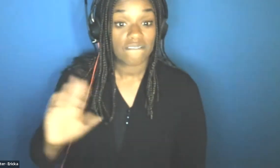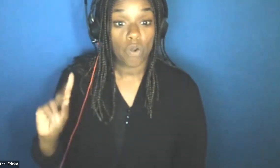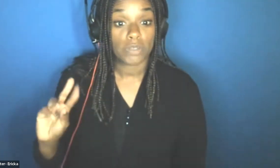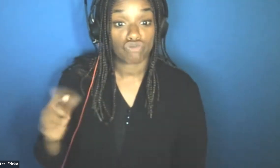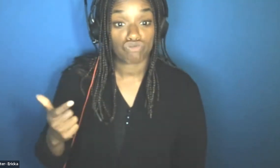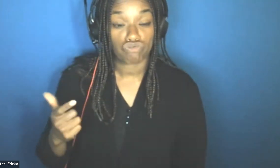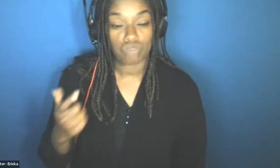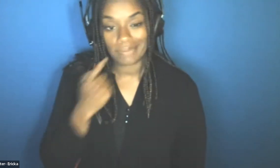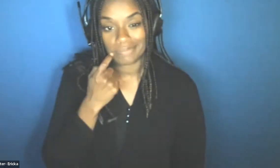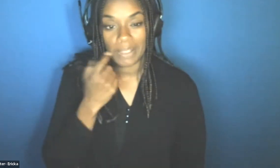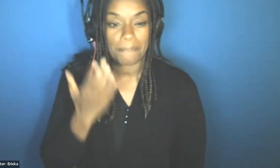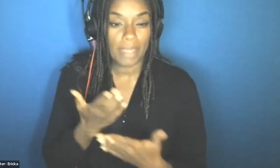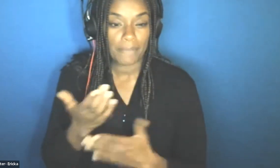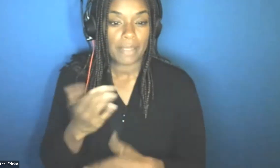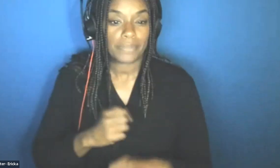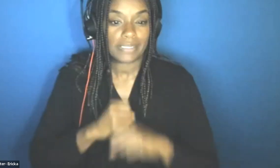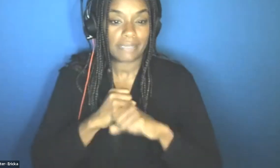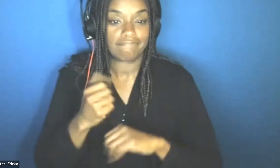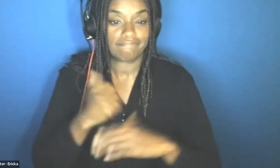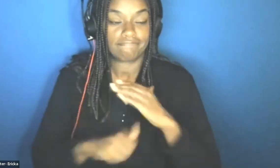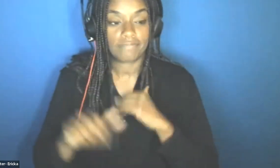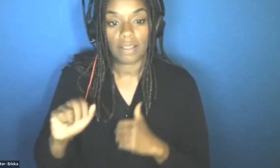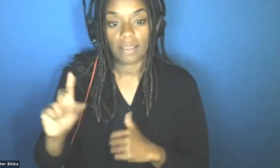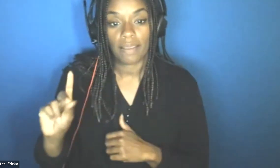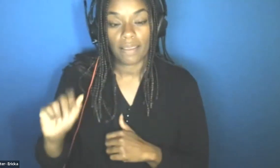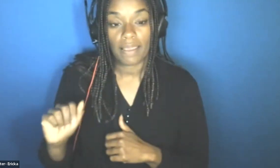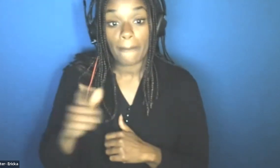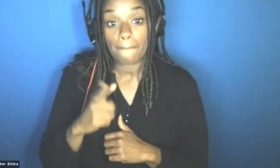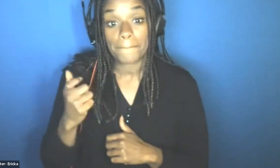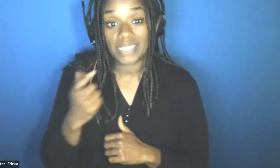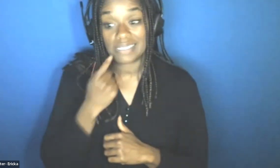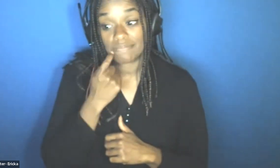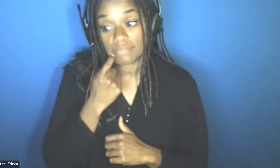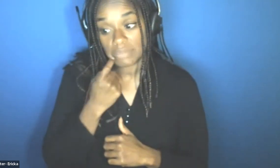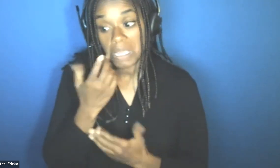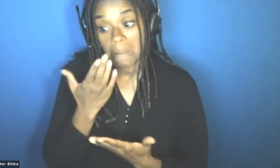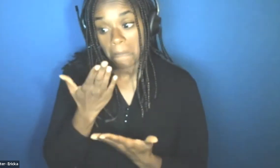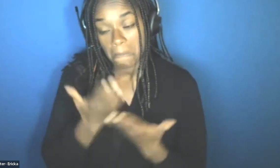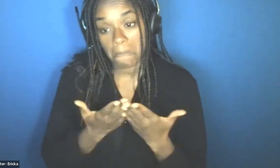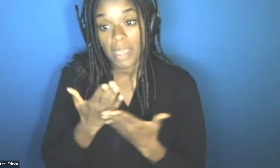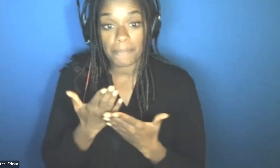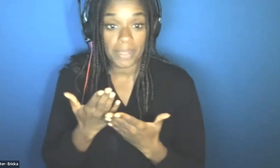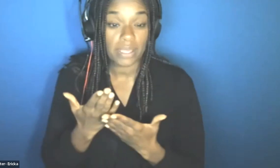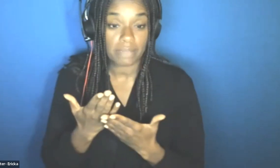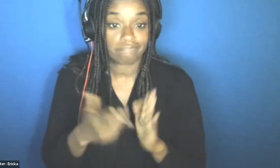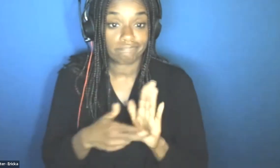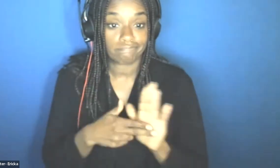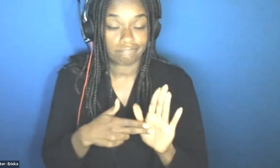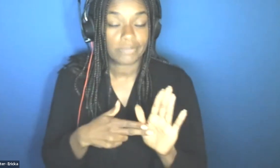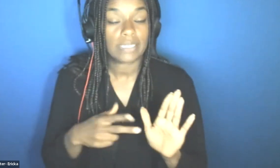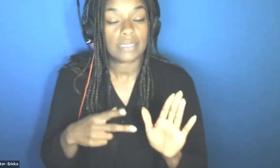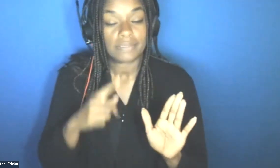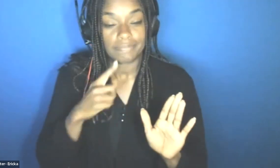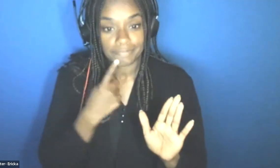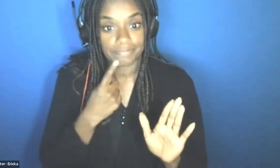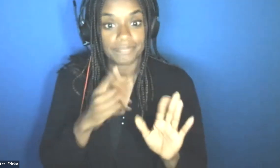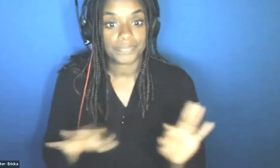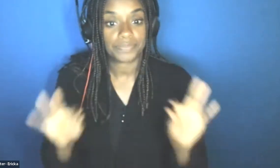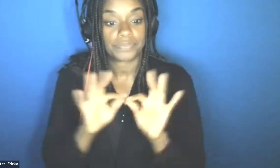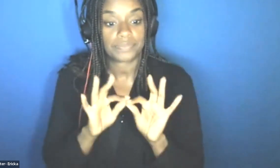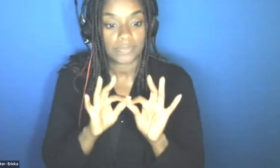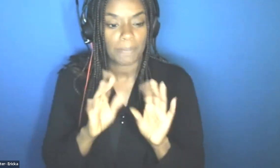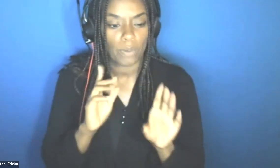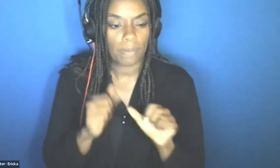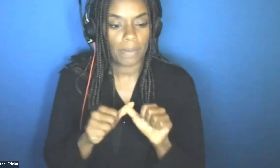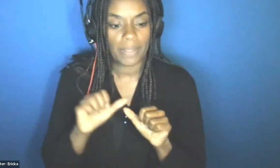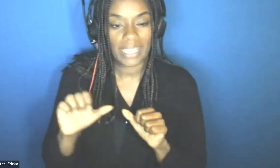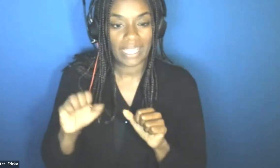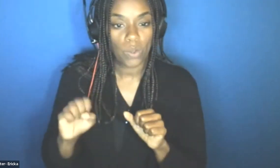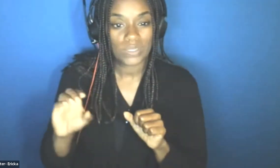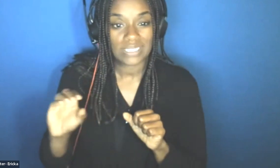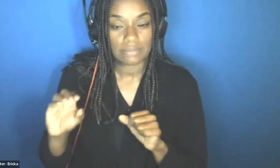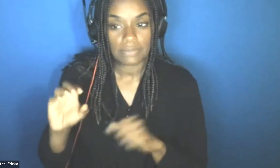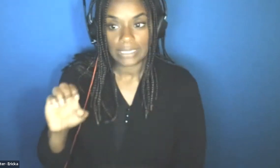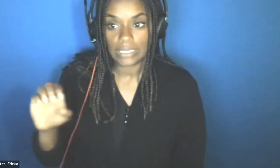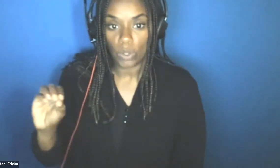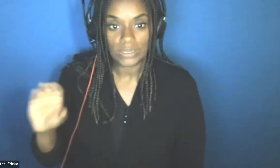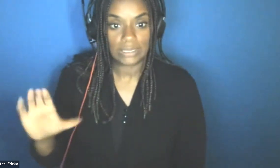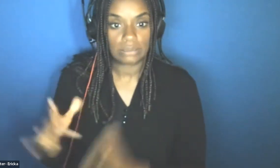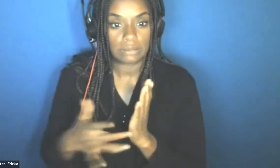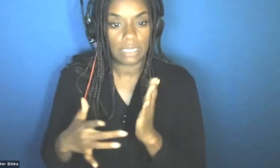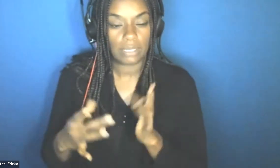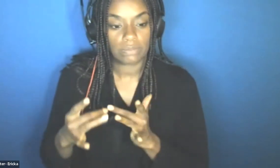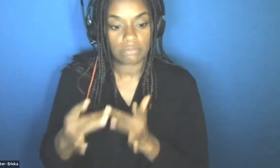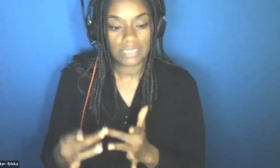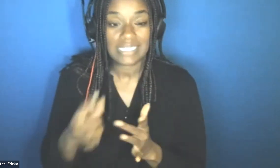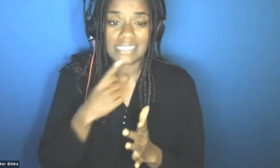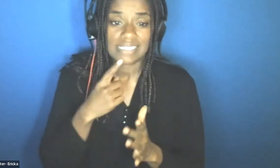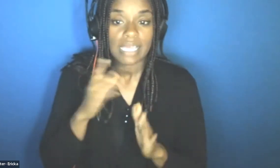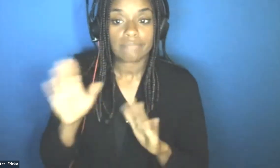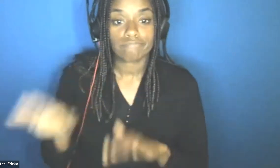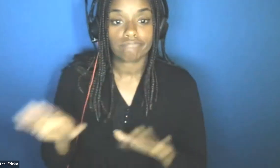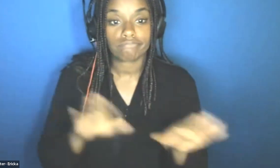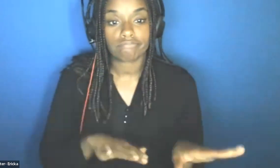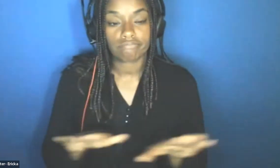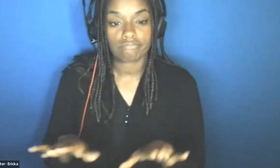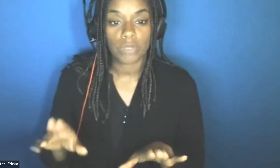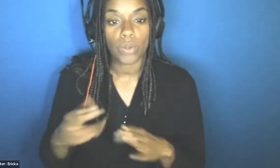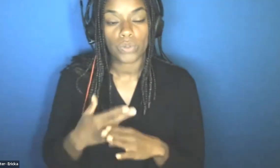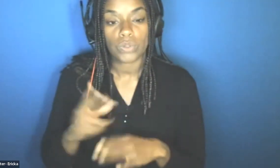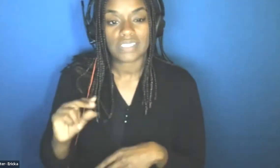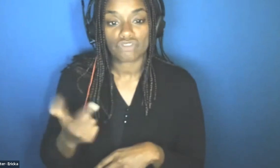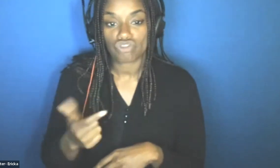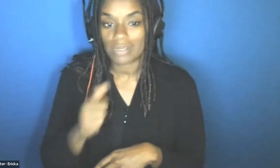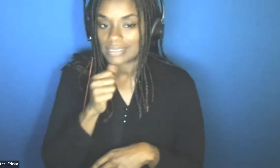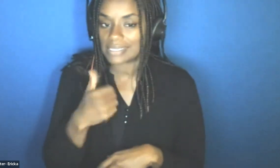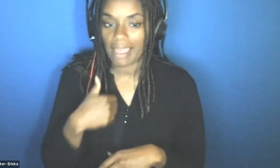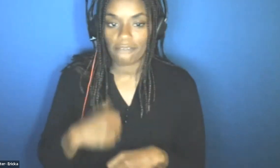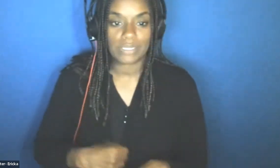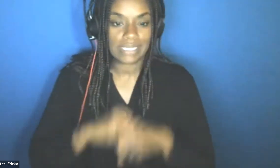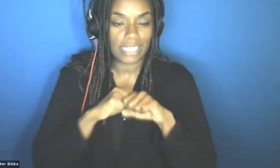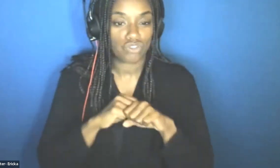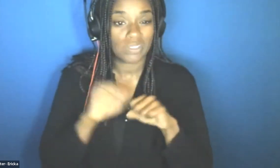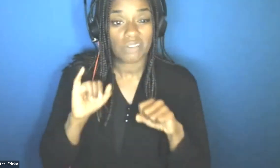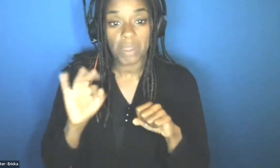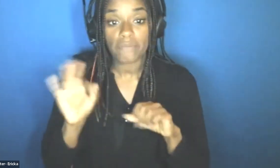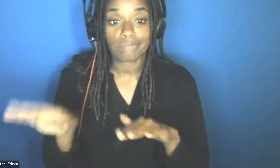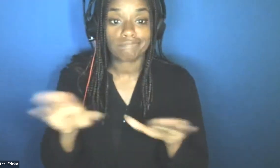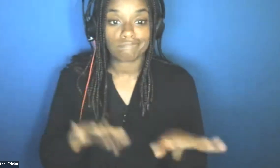Even if you have a card or a certificate or you have a medical prescription.